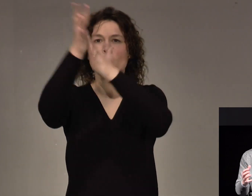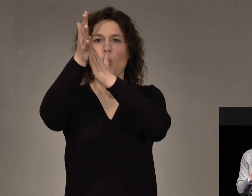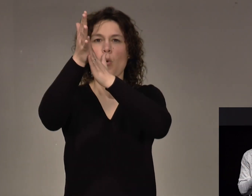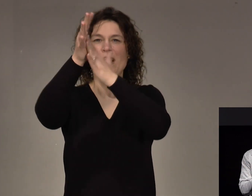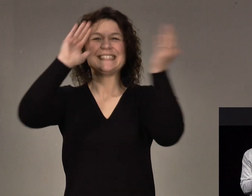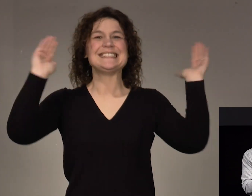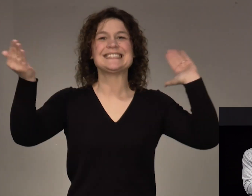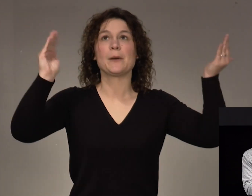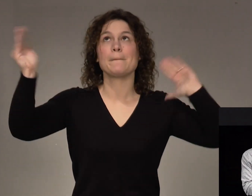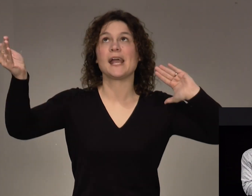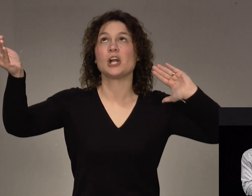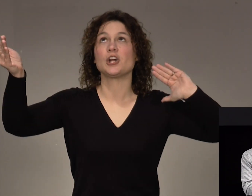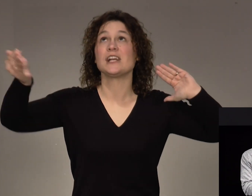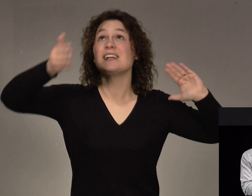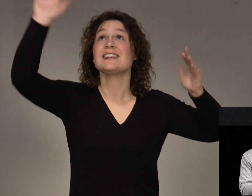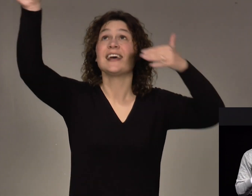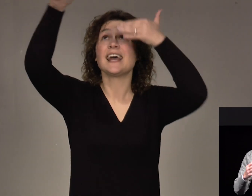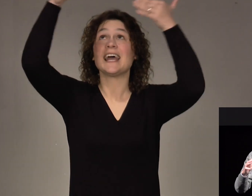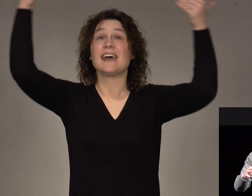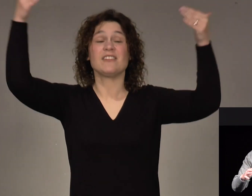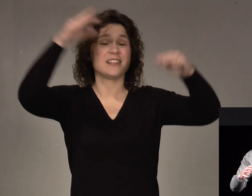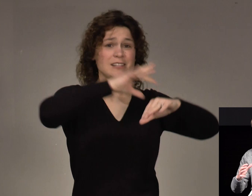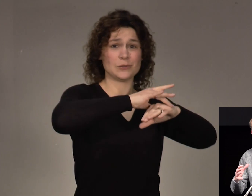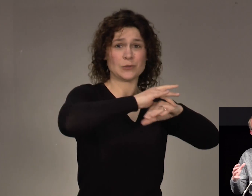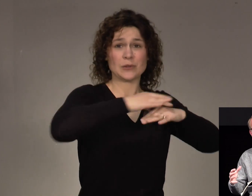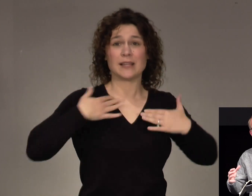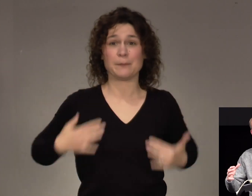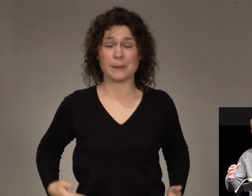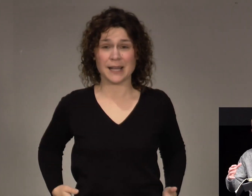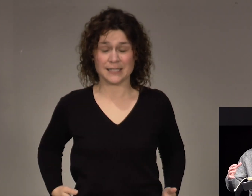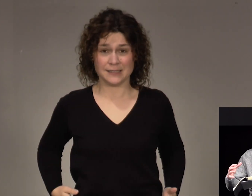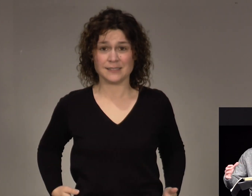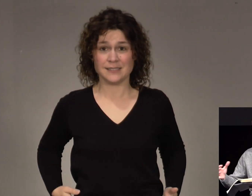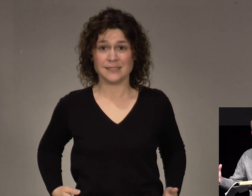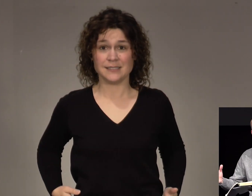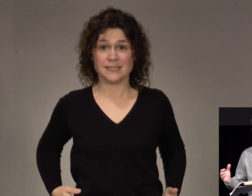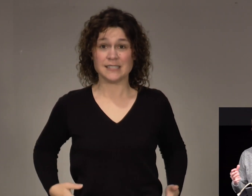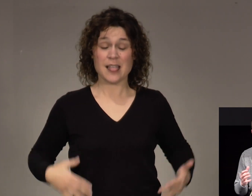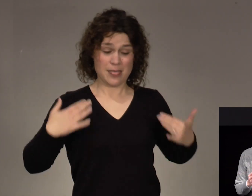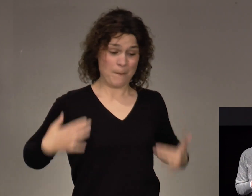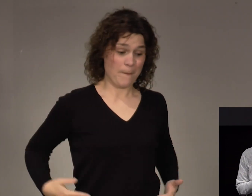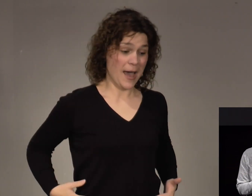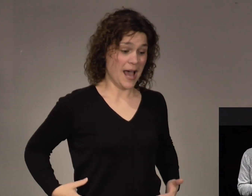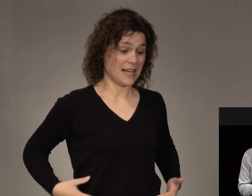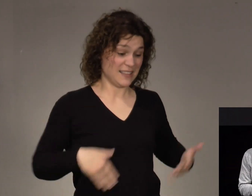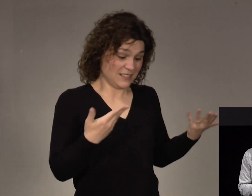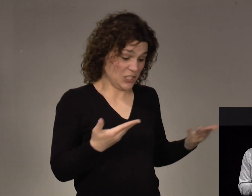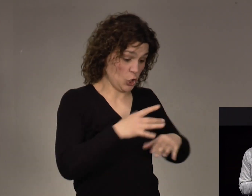the heavenly body. The body that pertains to the earth versus the body that